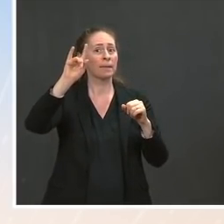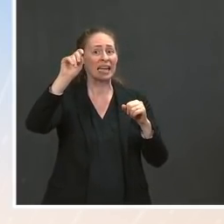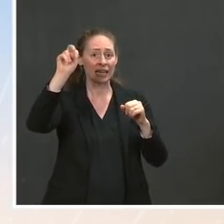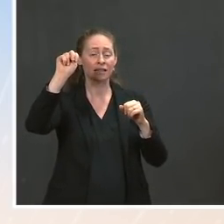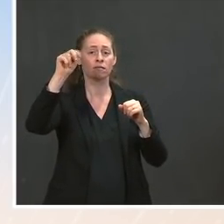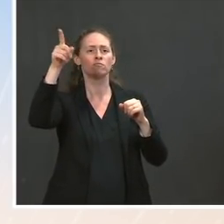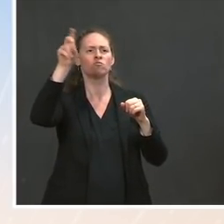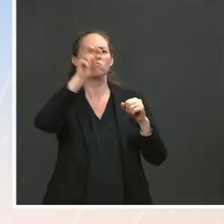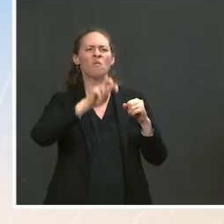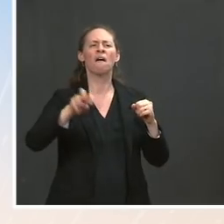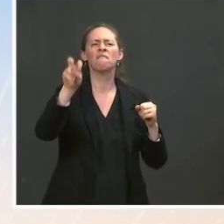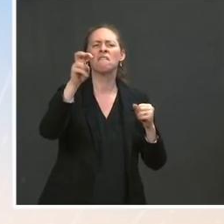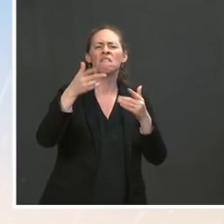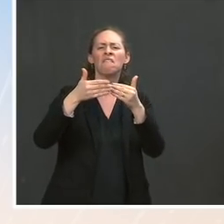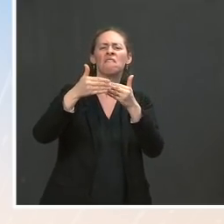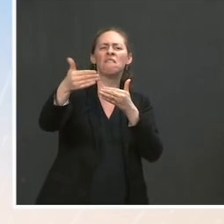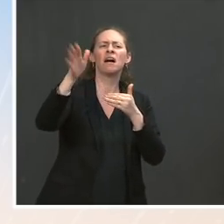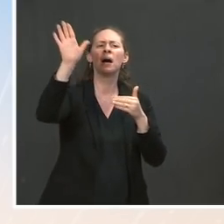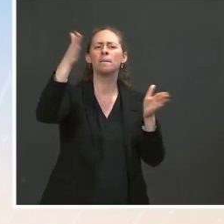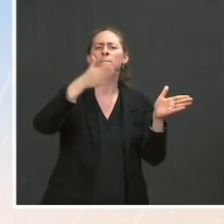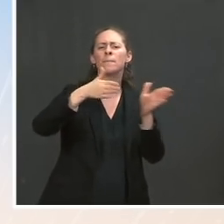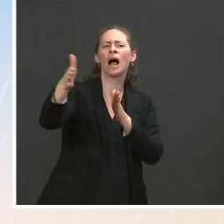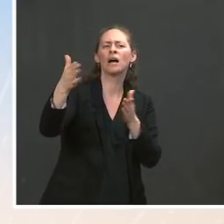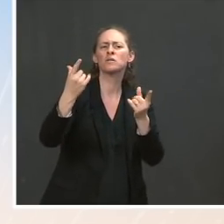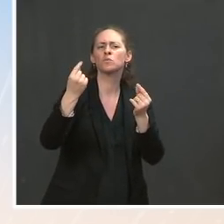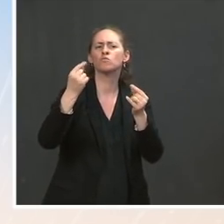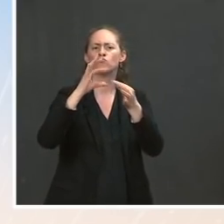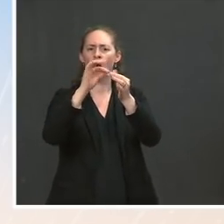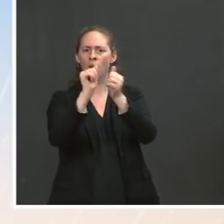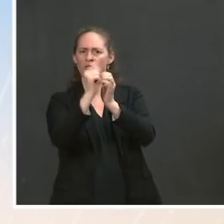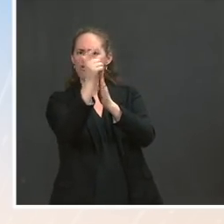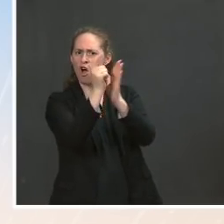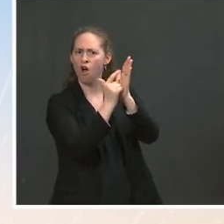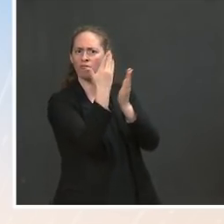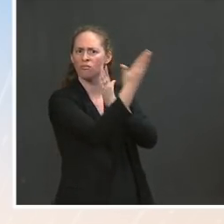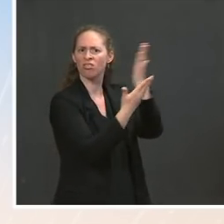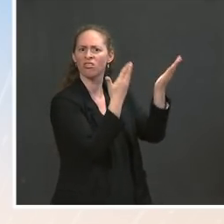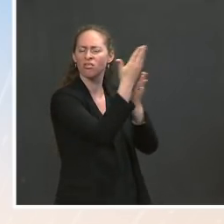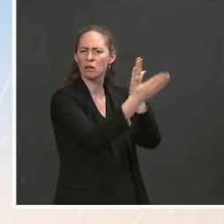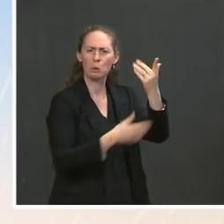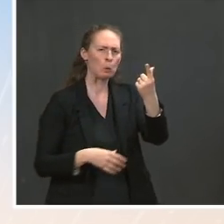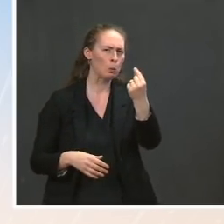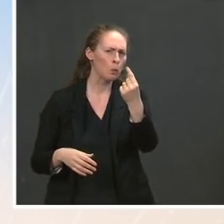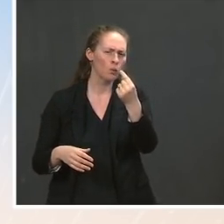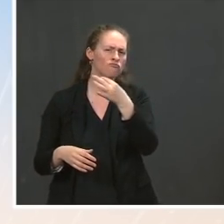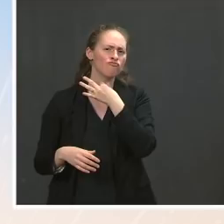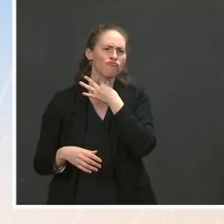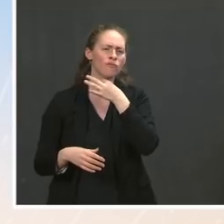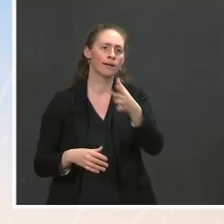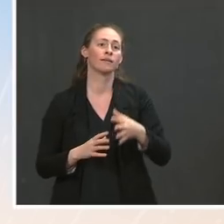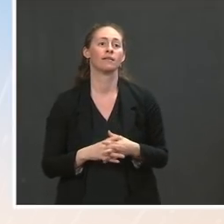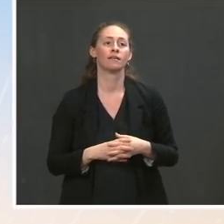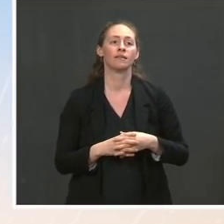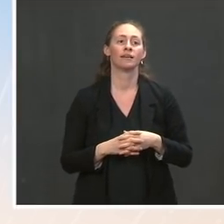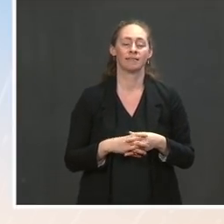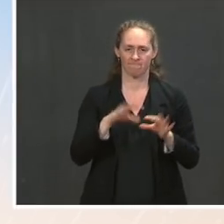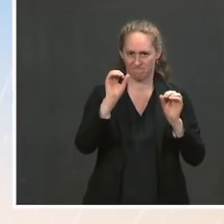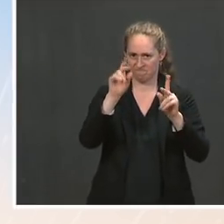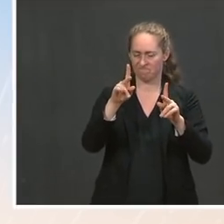about his use of the bully pulpit to push that forward? And I have one more question on behalf of -- Ms. Psaki: Okay. No problem. First as the President conveyed yesterday,